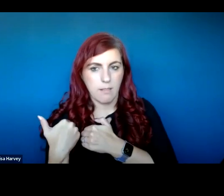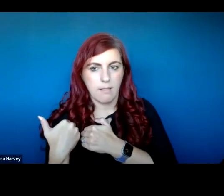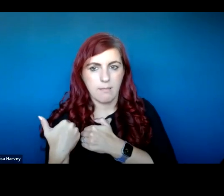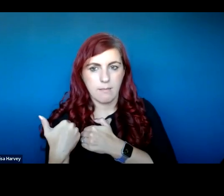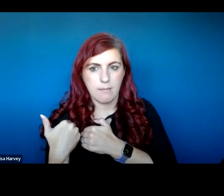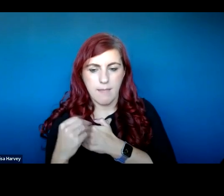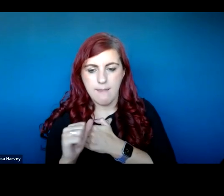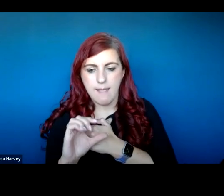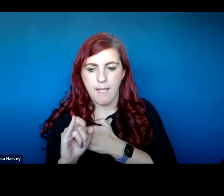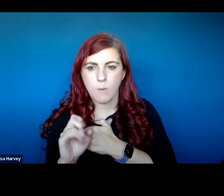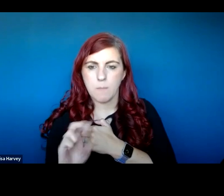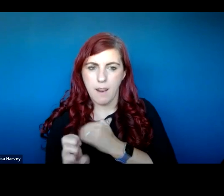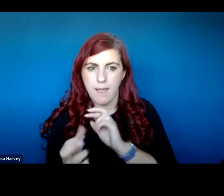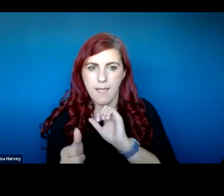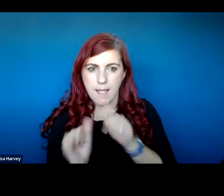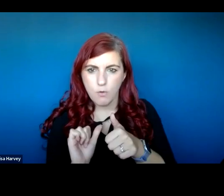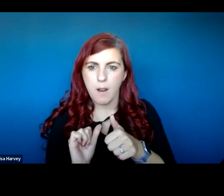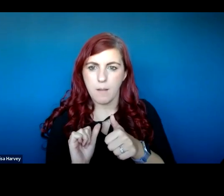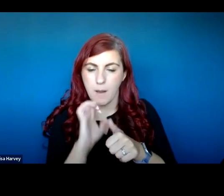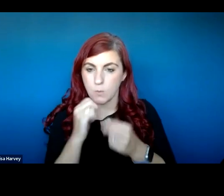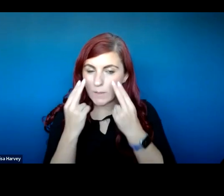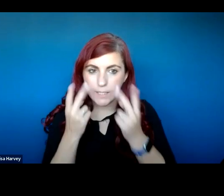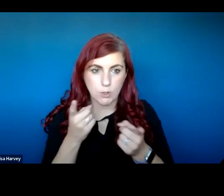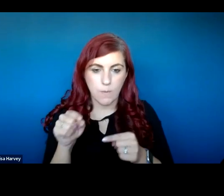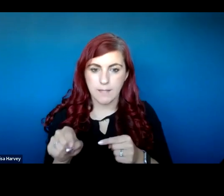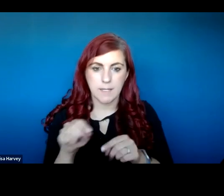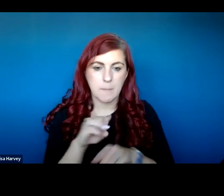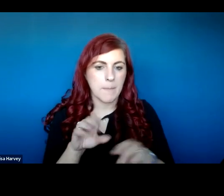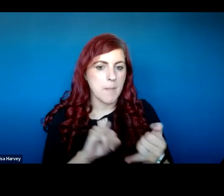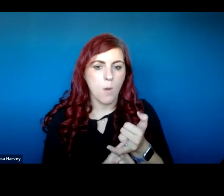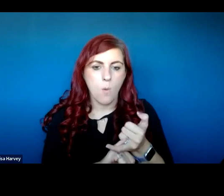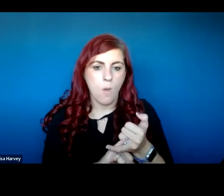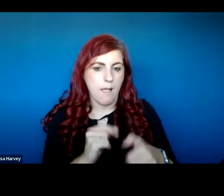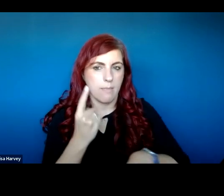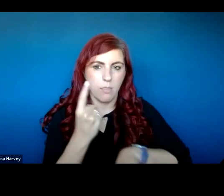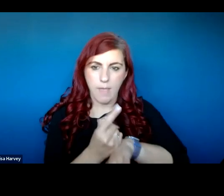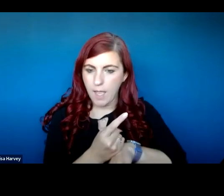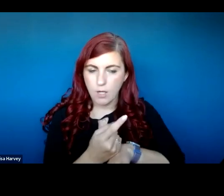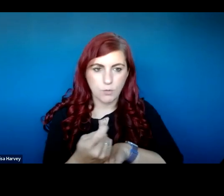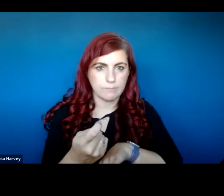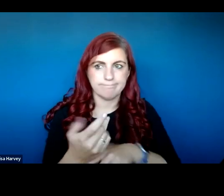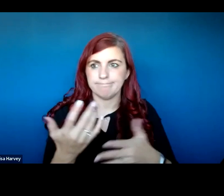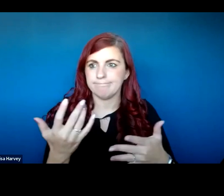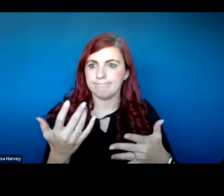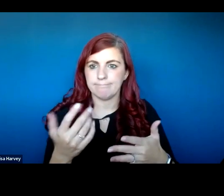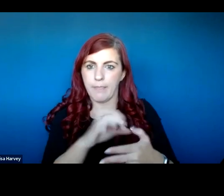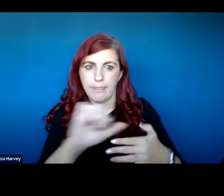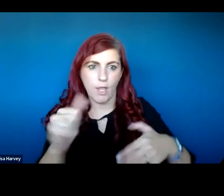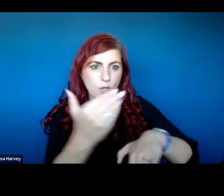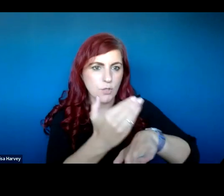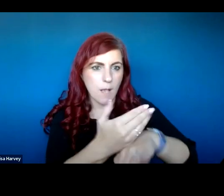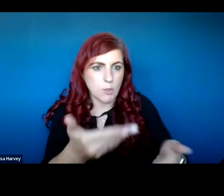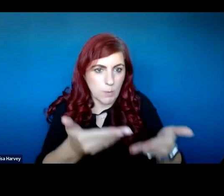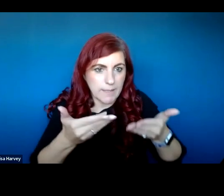we need to do, people in positions who are there to give us what we are required